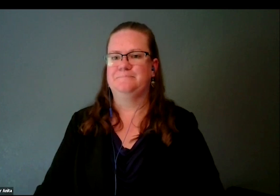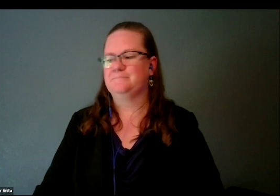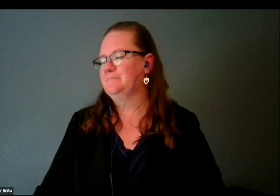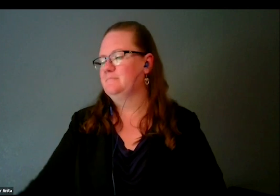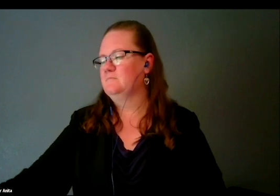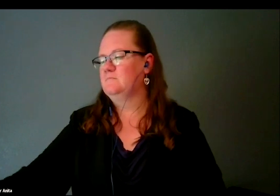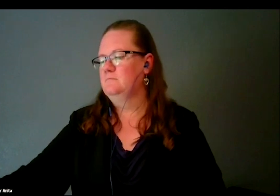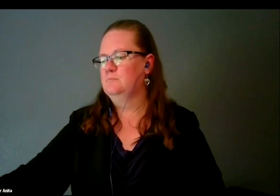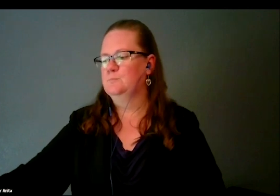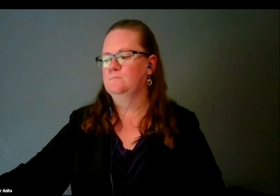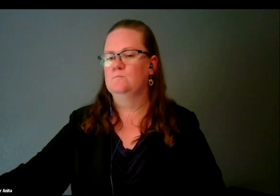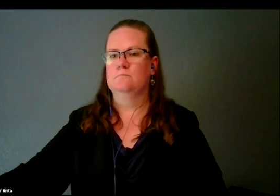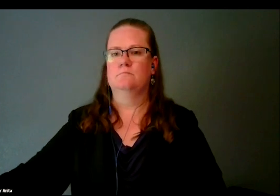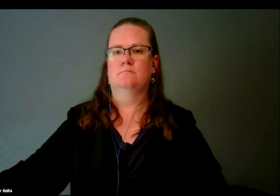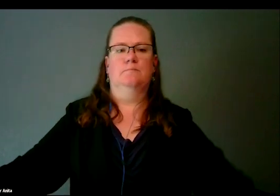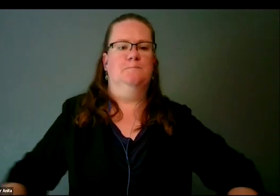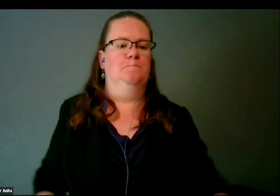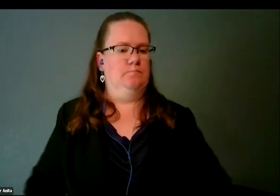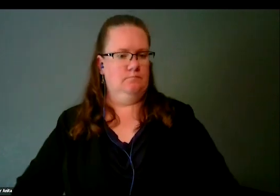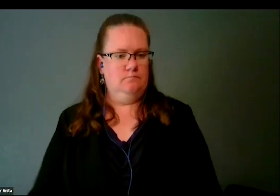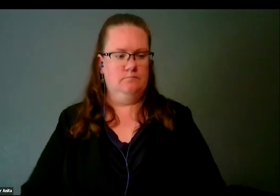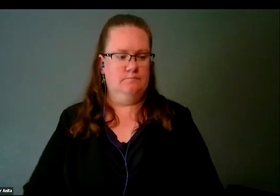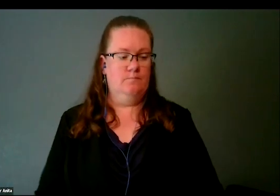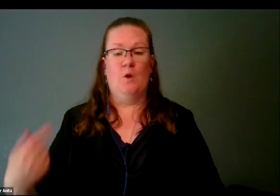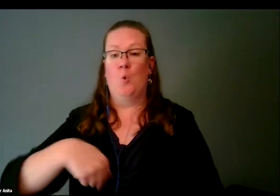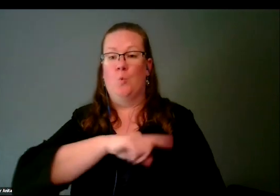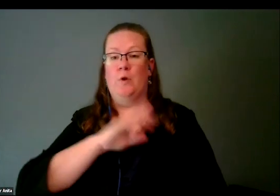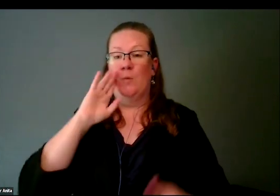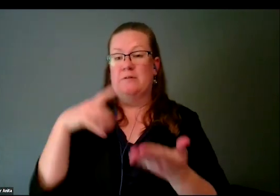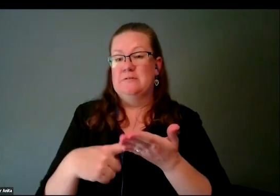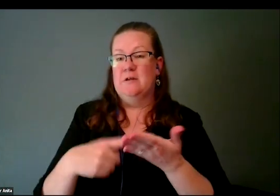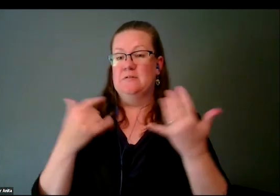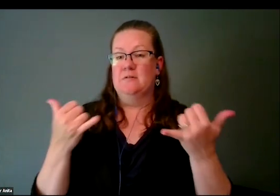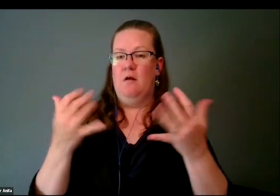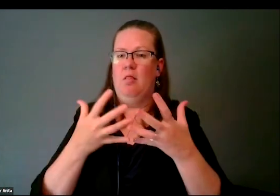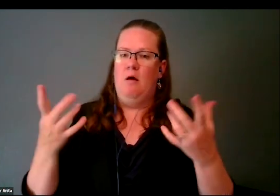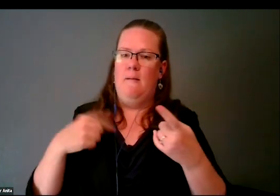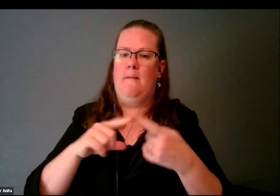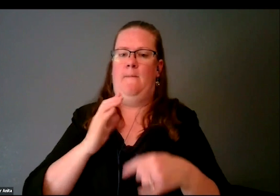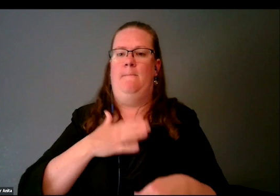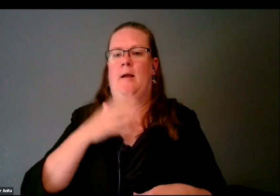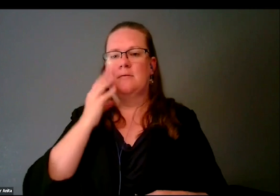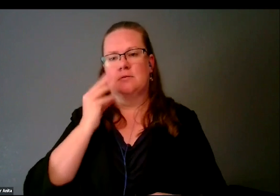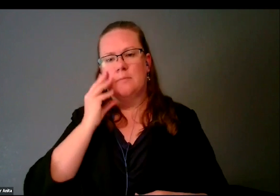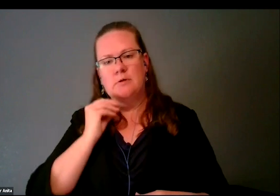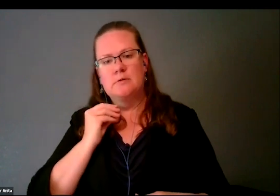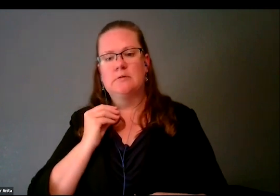I think a lot of what we're going to be talking about today is my experience in creating tactile graphics